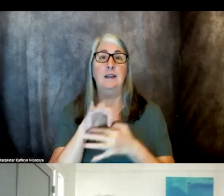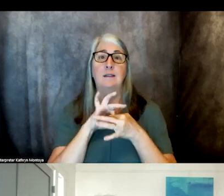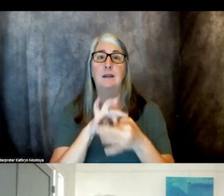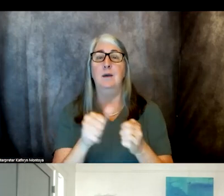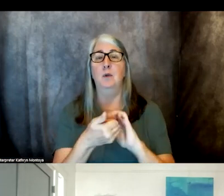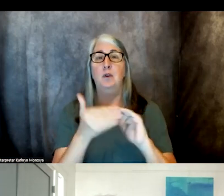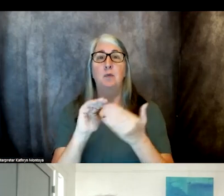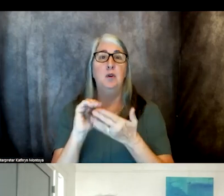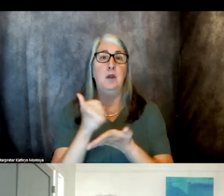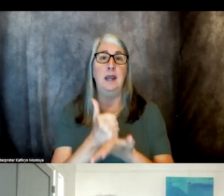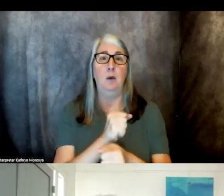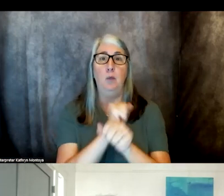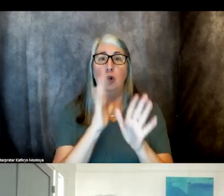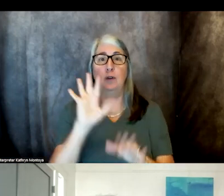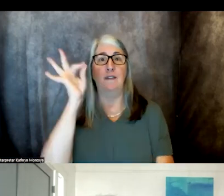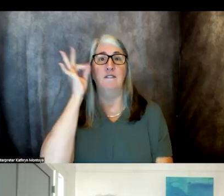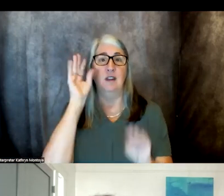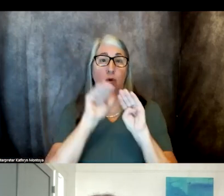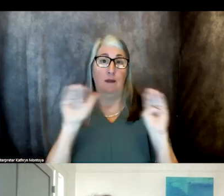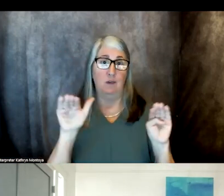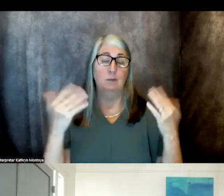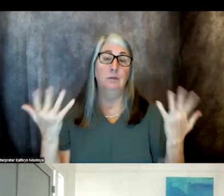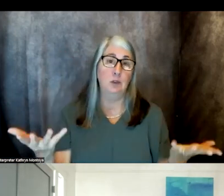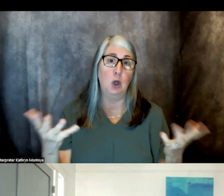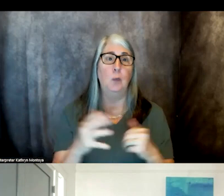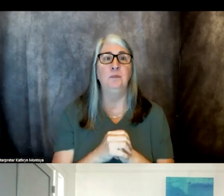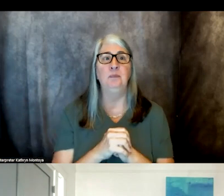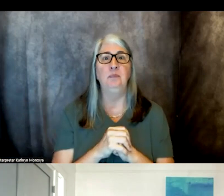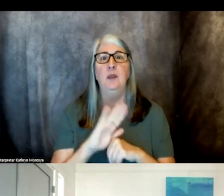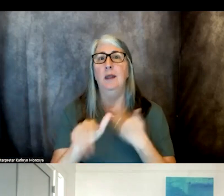WORKERS AT THE FEDERAL LEVEL. IN ALL OF THESE WAYS, WE ARE